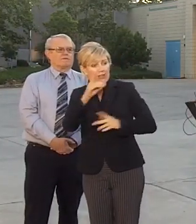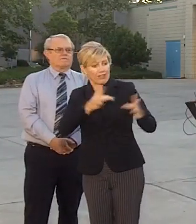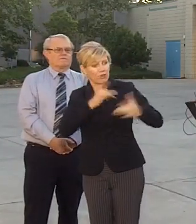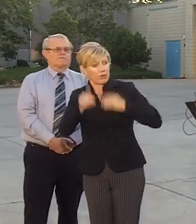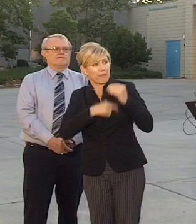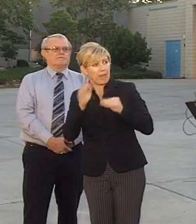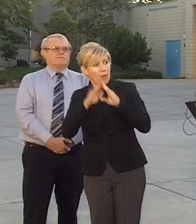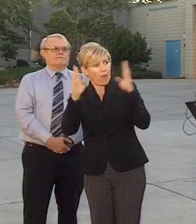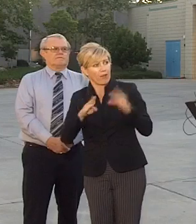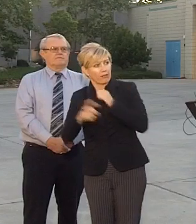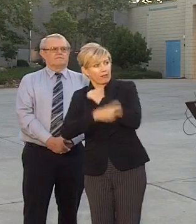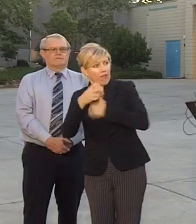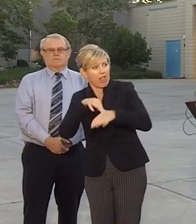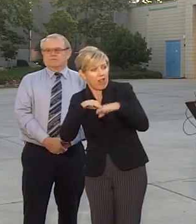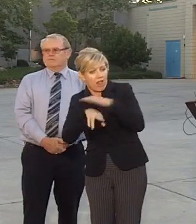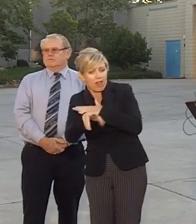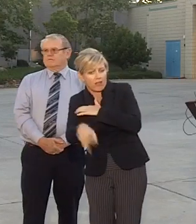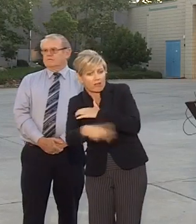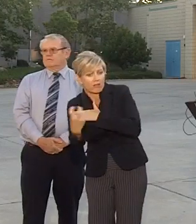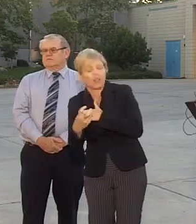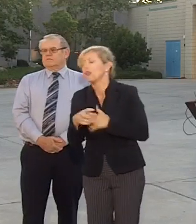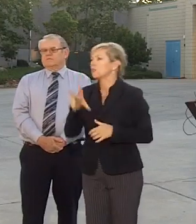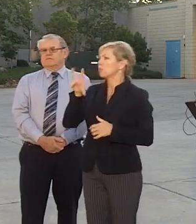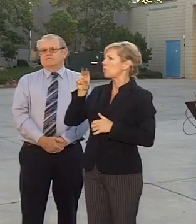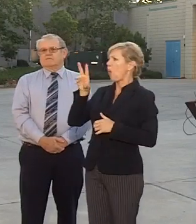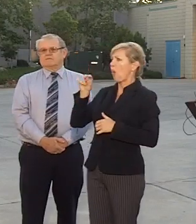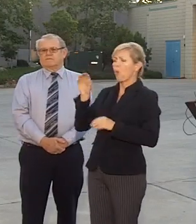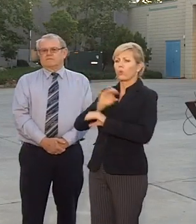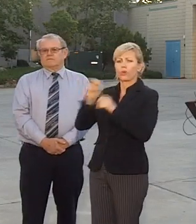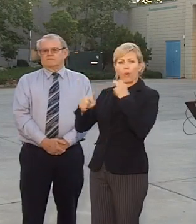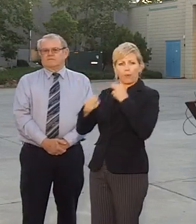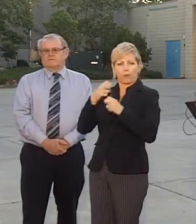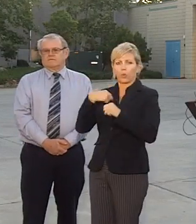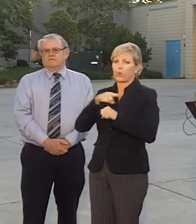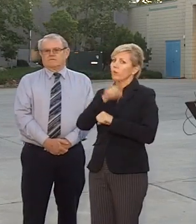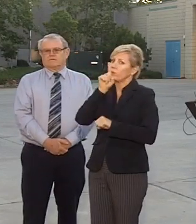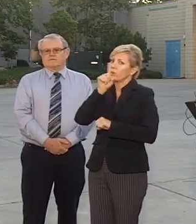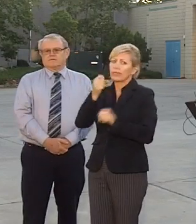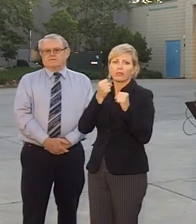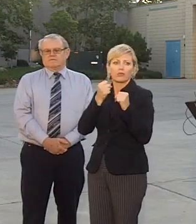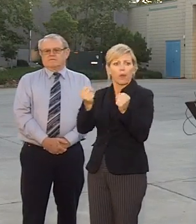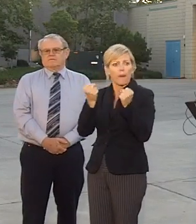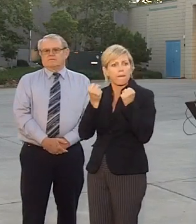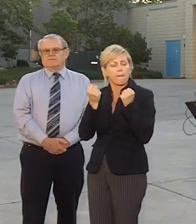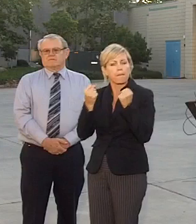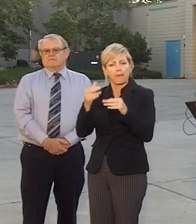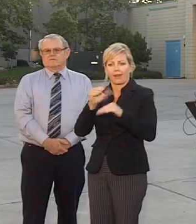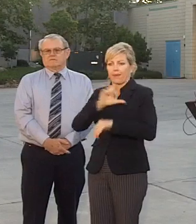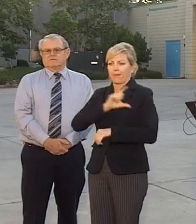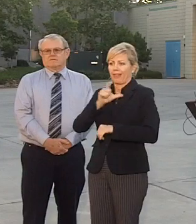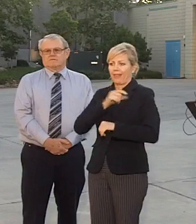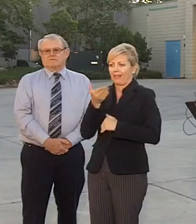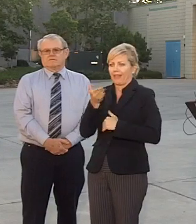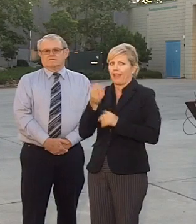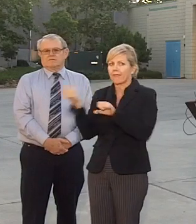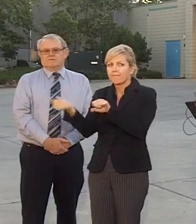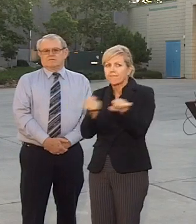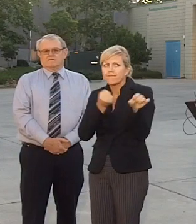no we didn't have any problems over the night like say we had a pretty strong police presence in those areas that were evacuated and I think that was a good deterrent but now